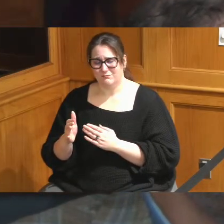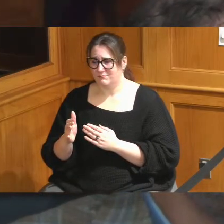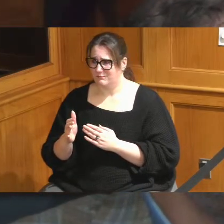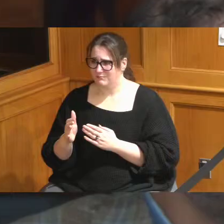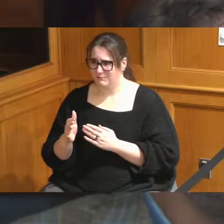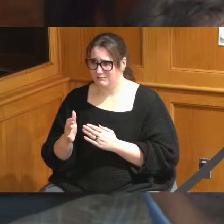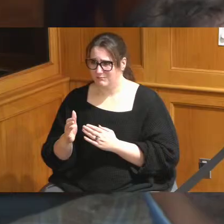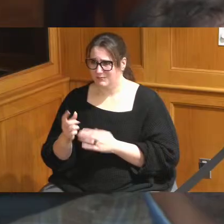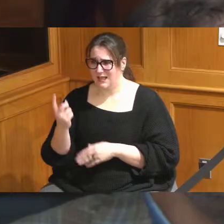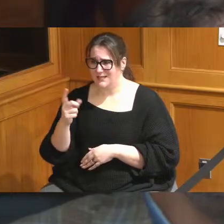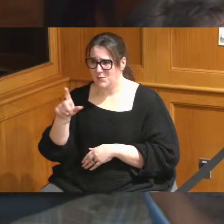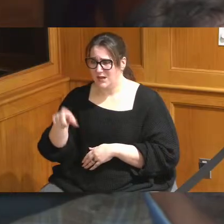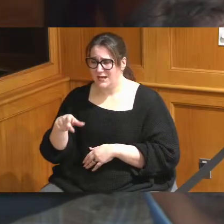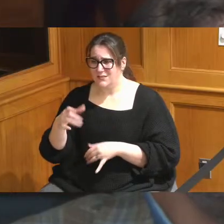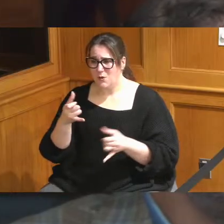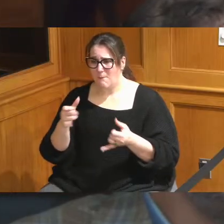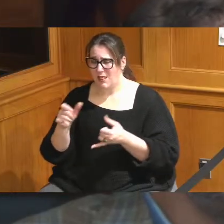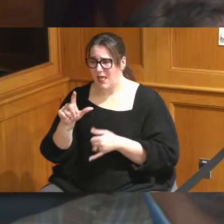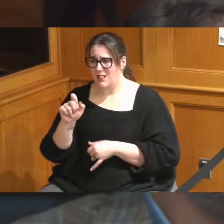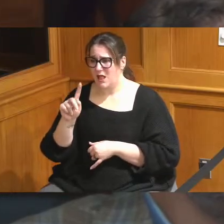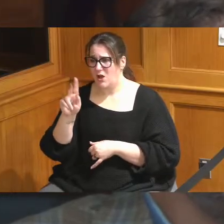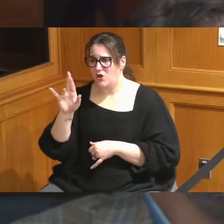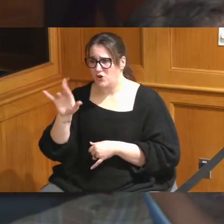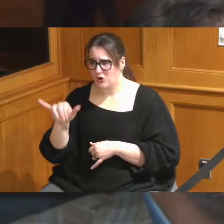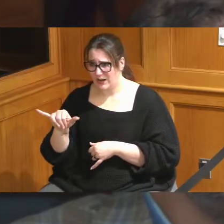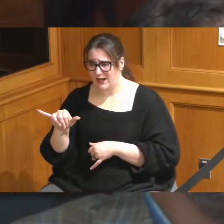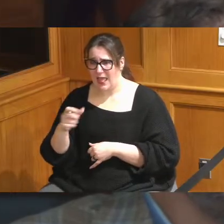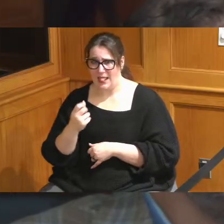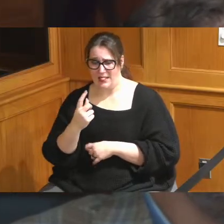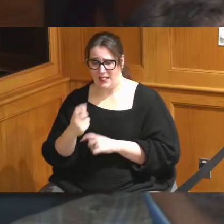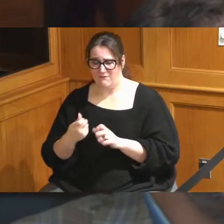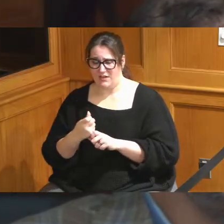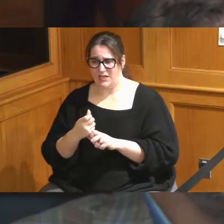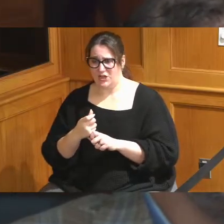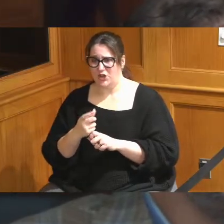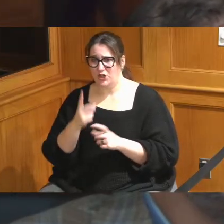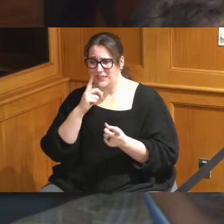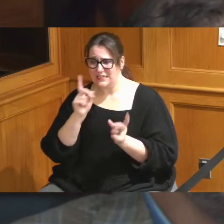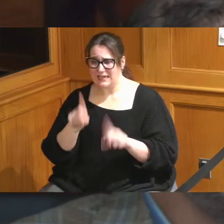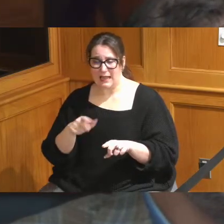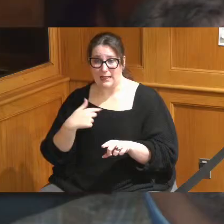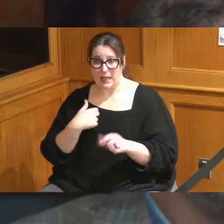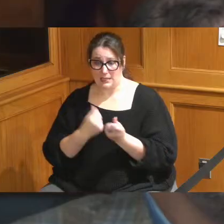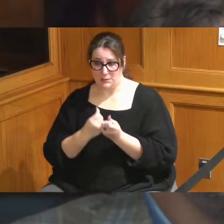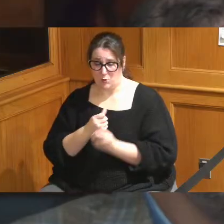hit because we did 11-year deal. I didn't support it, but 11-year deal with the Bengals. That's 11